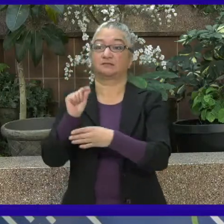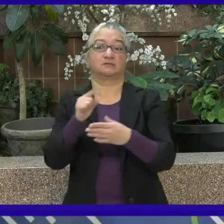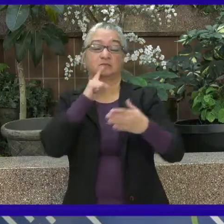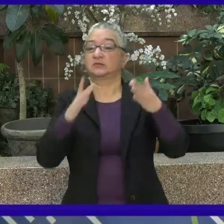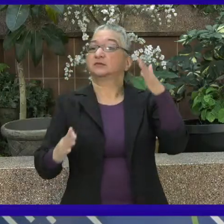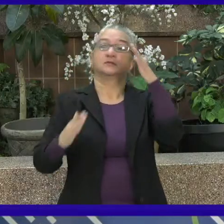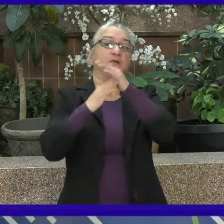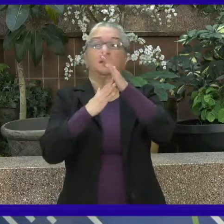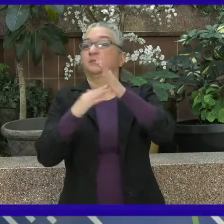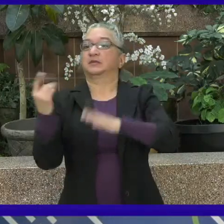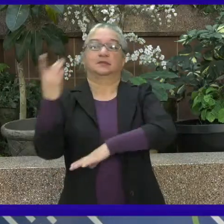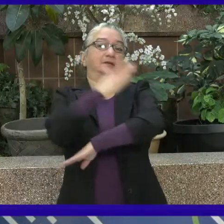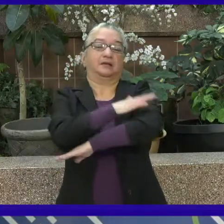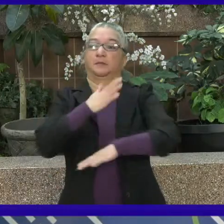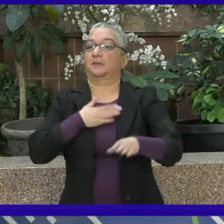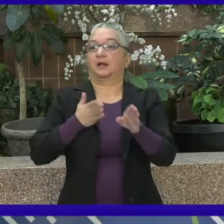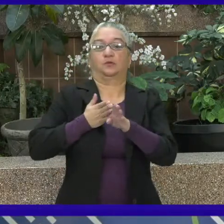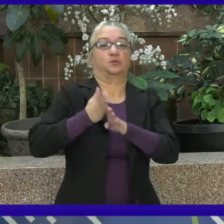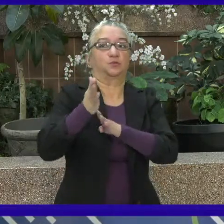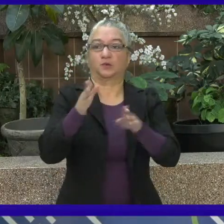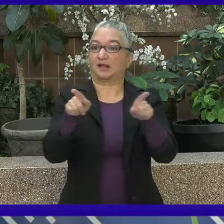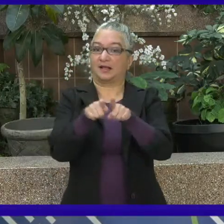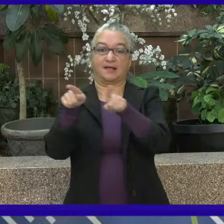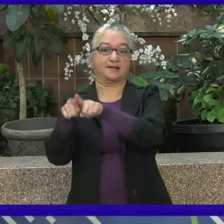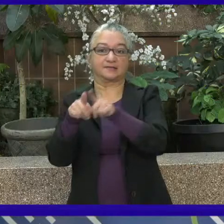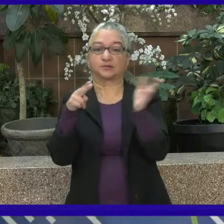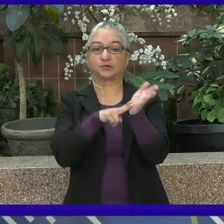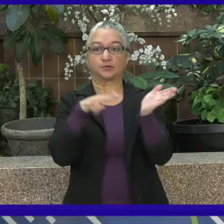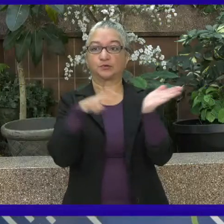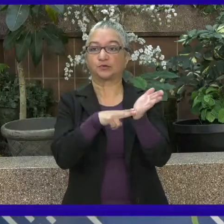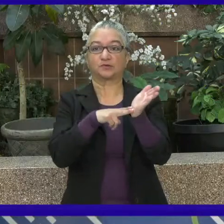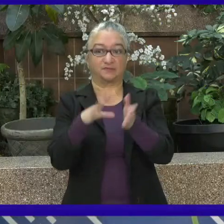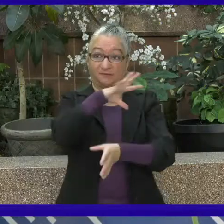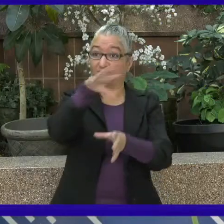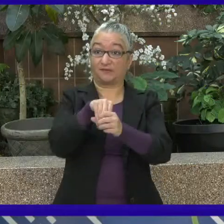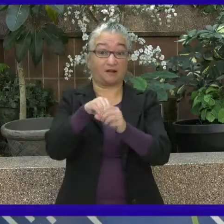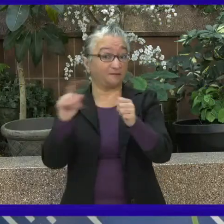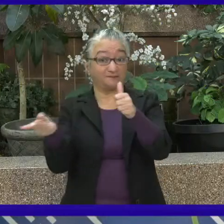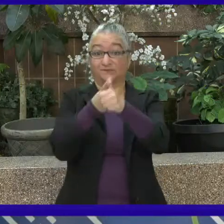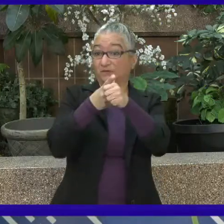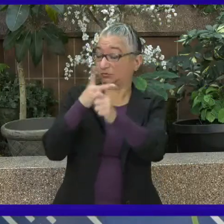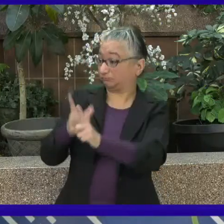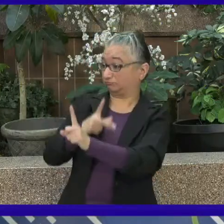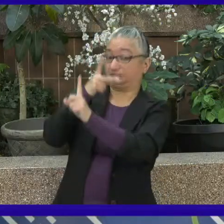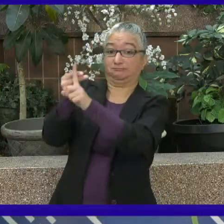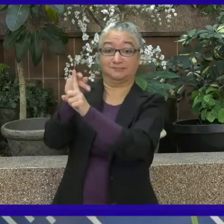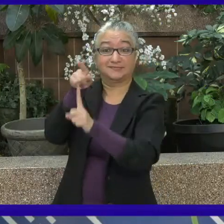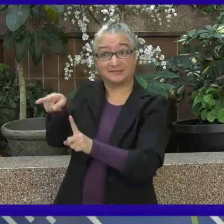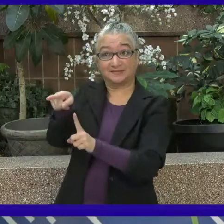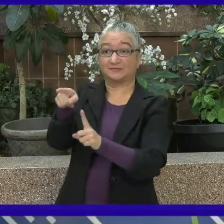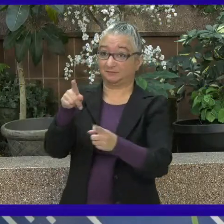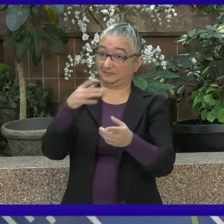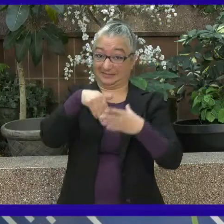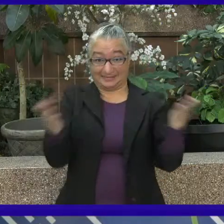of the delivery of the first covid vaccine to manitobans so it did mean a lot to me personally